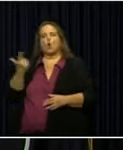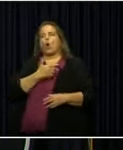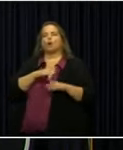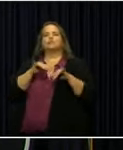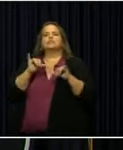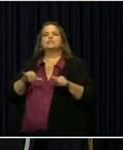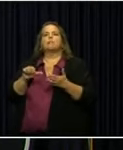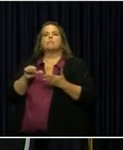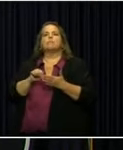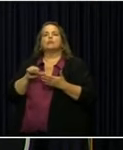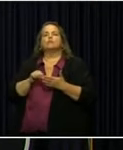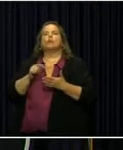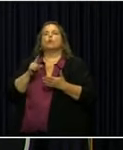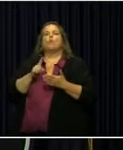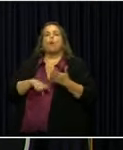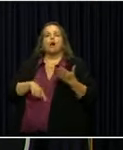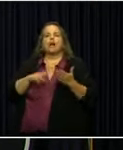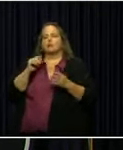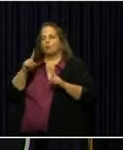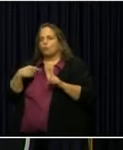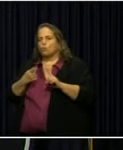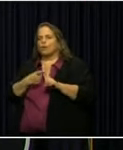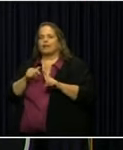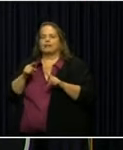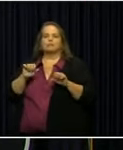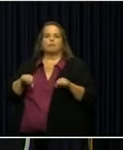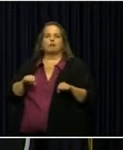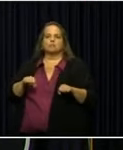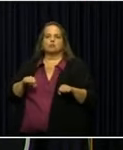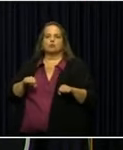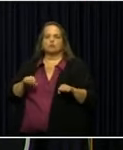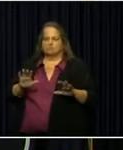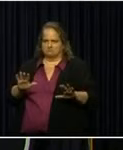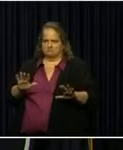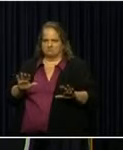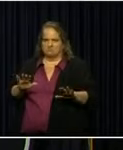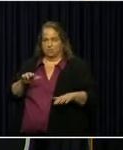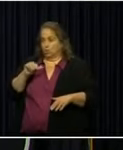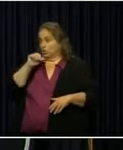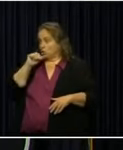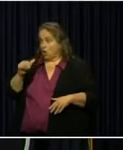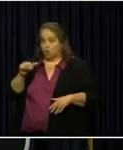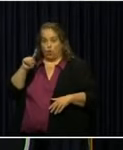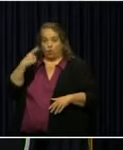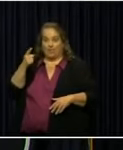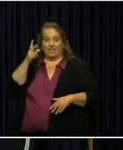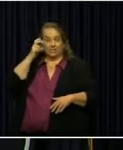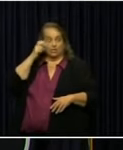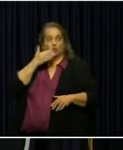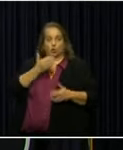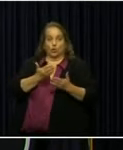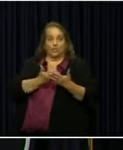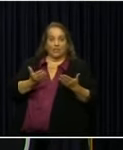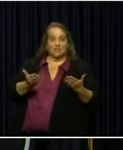INDUSTRY FOR WHAT THEY THINK IS SUSTAINABLE AND REASONABLE AND EP A WALL CLOUD I HOPE TO FIND